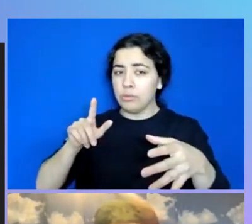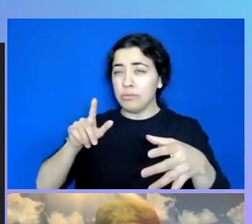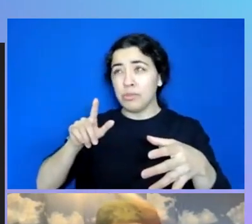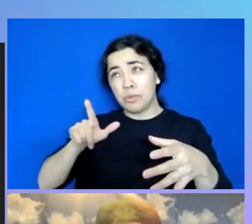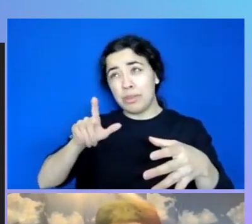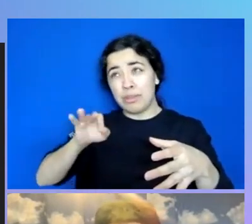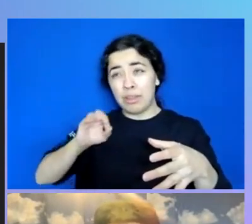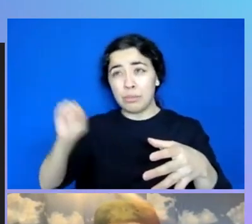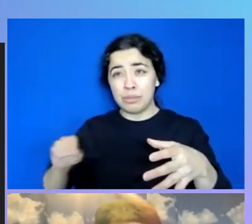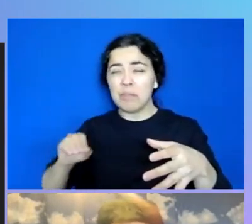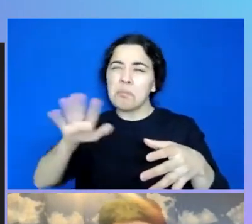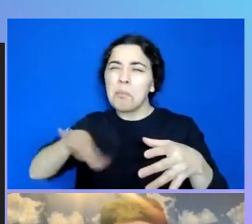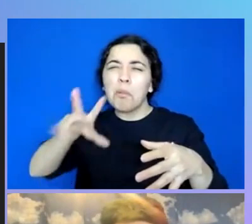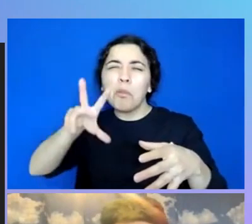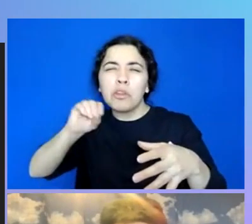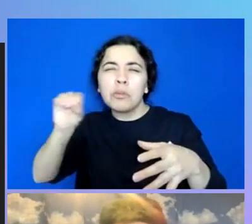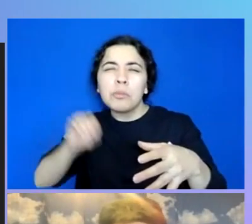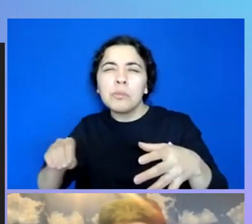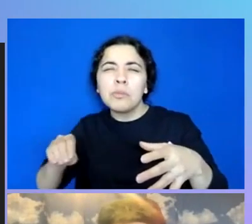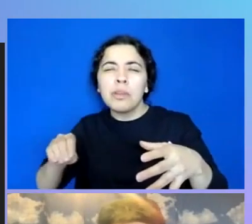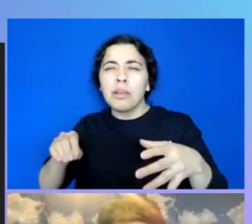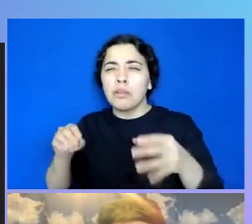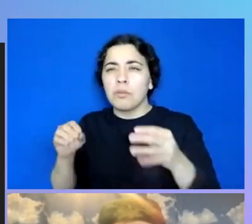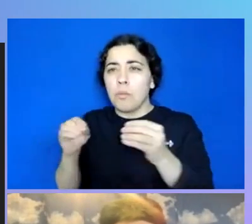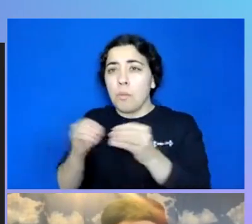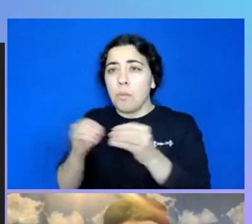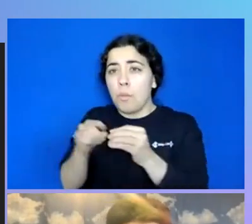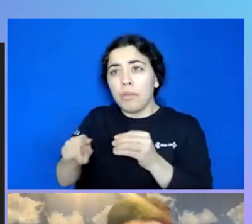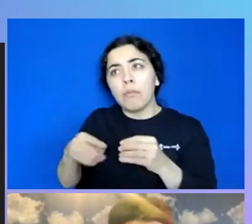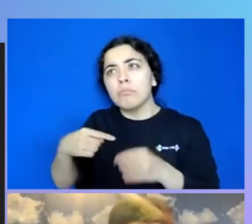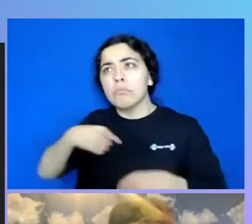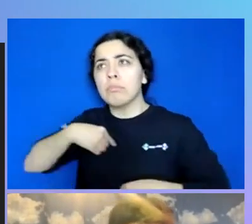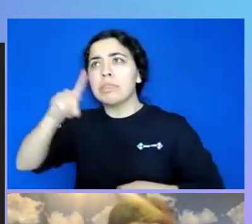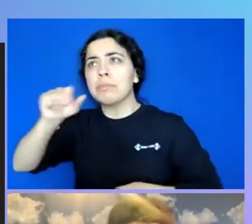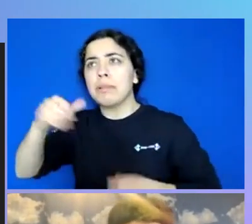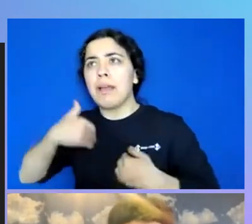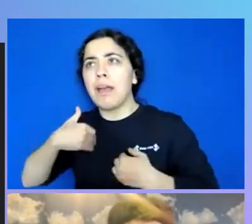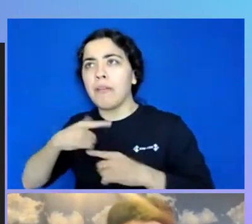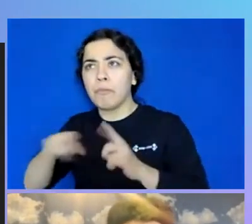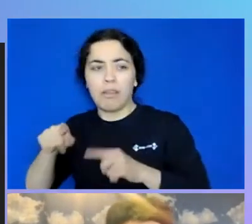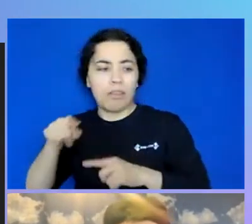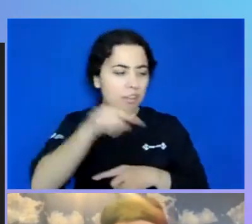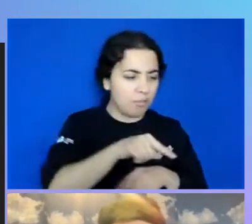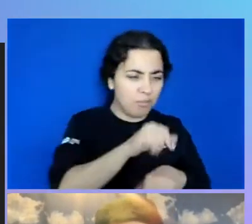And then when we look at the